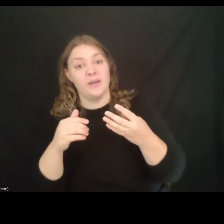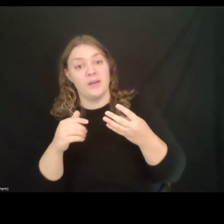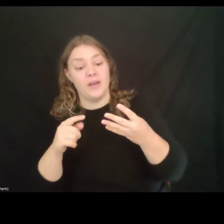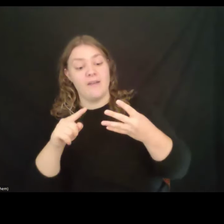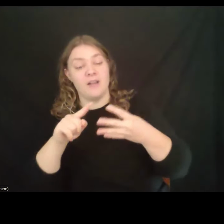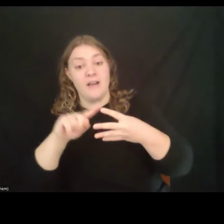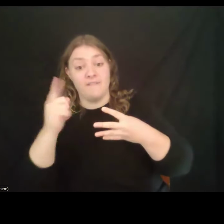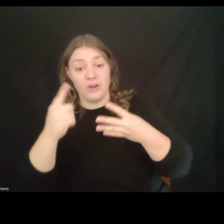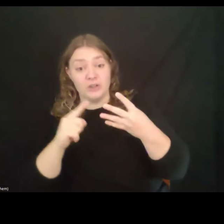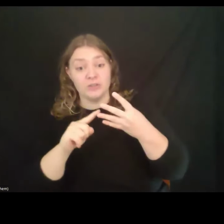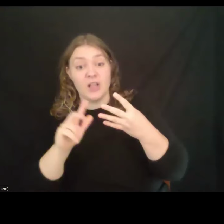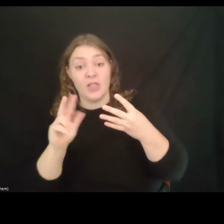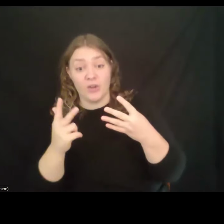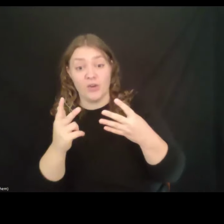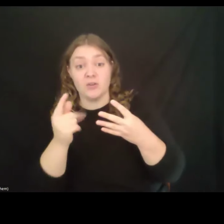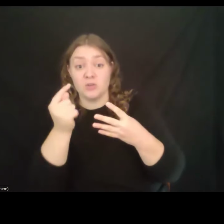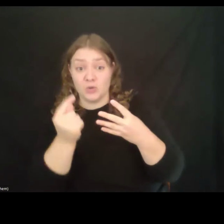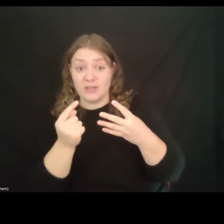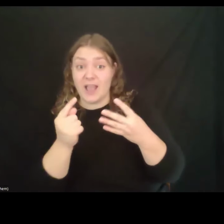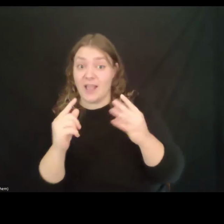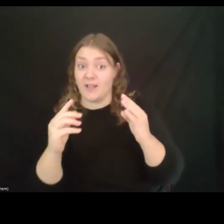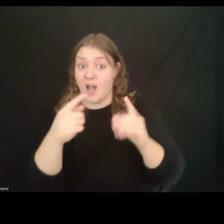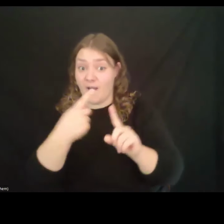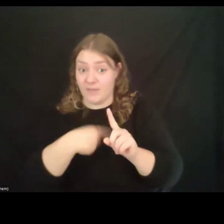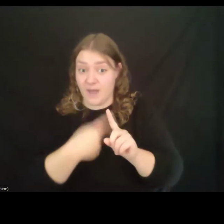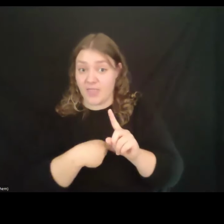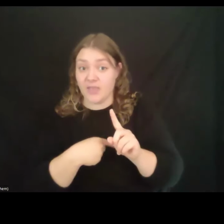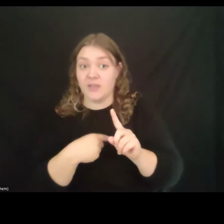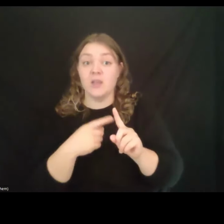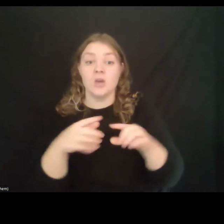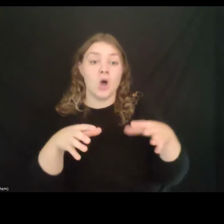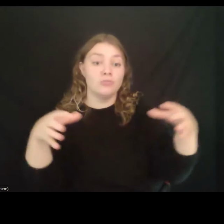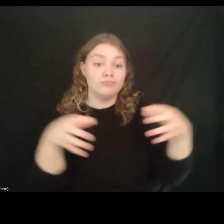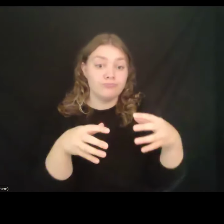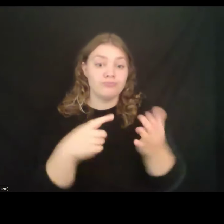the month at 12 the group gets together and we talk about what our Initiative for the month is